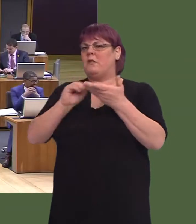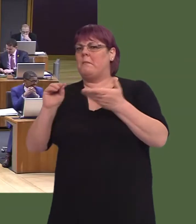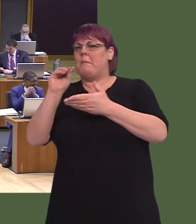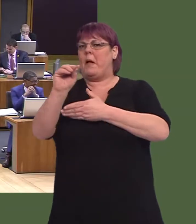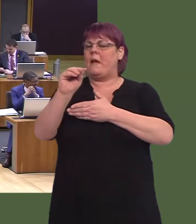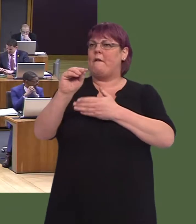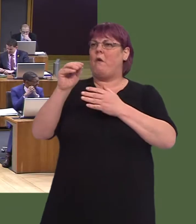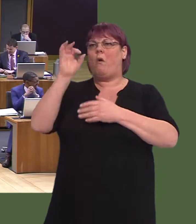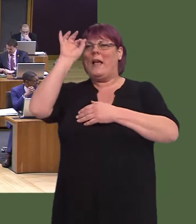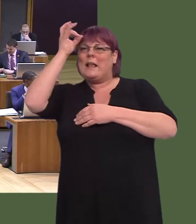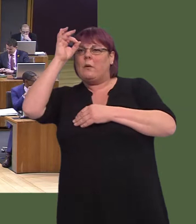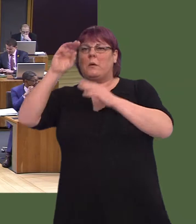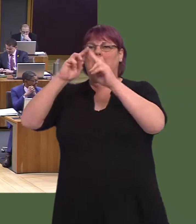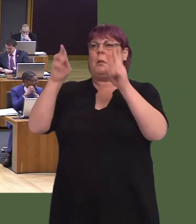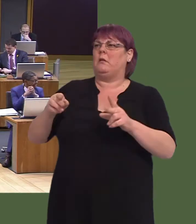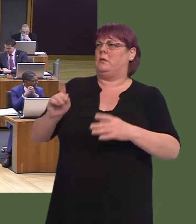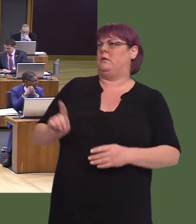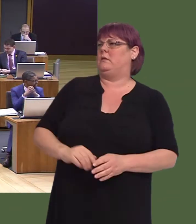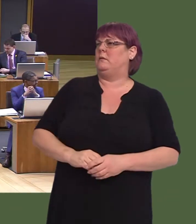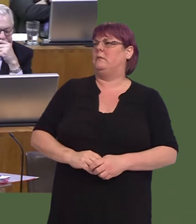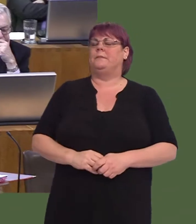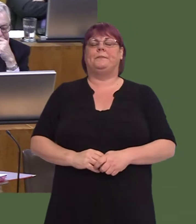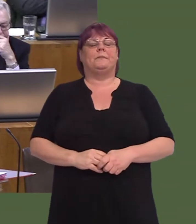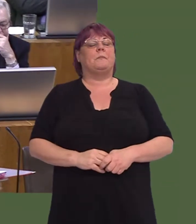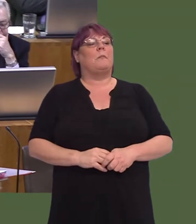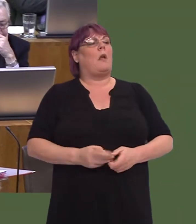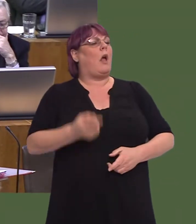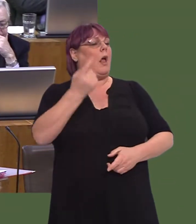councillors? Carwyn Jones AM: Well, let's have a look at some of the investments made that benefit